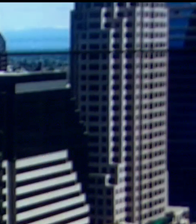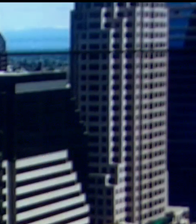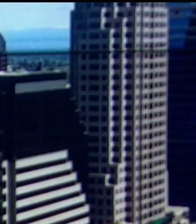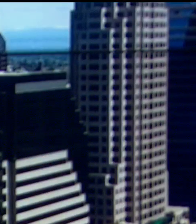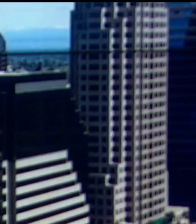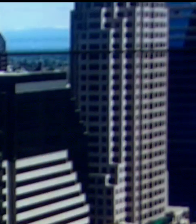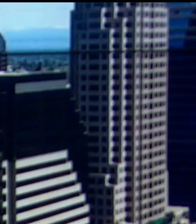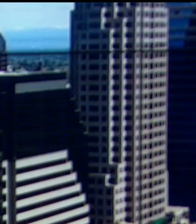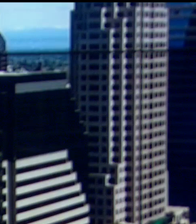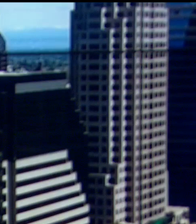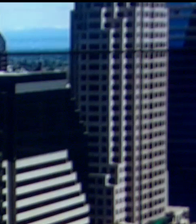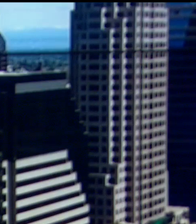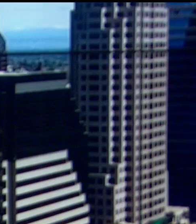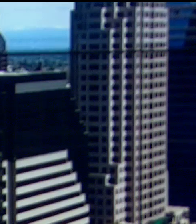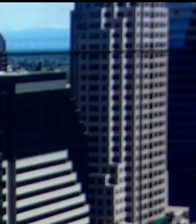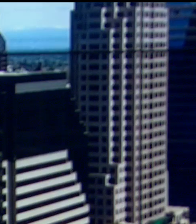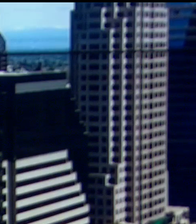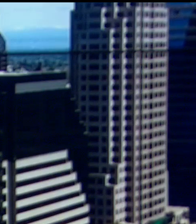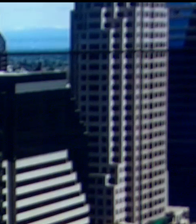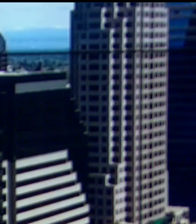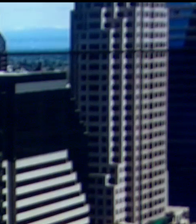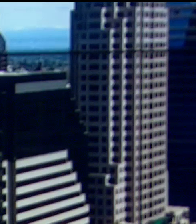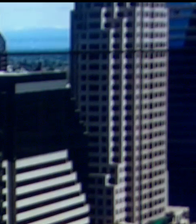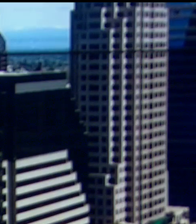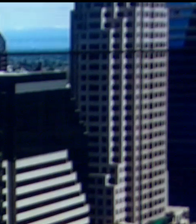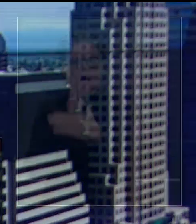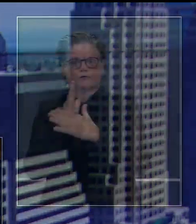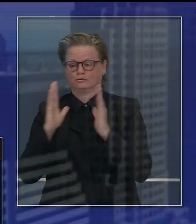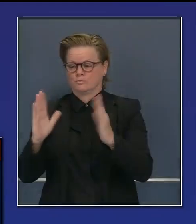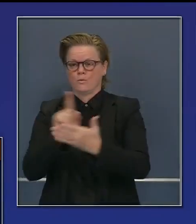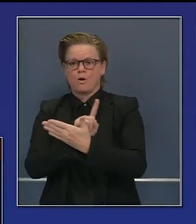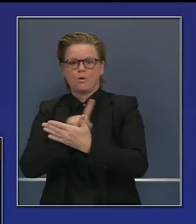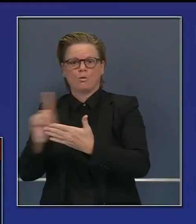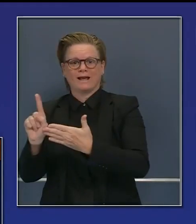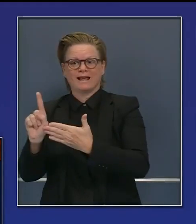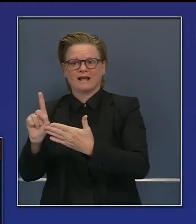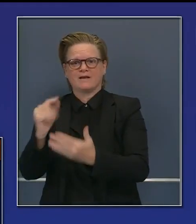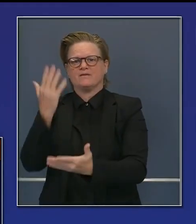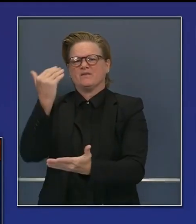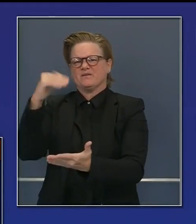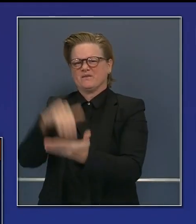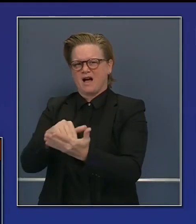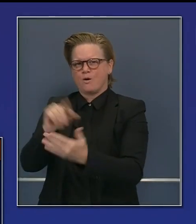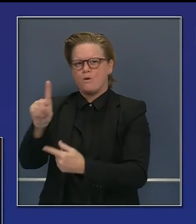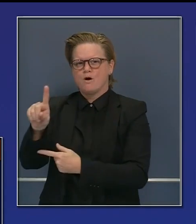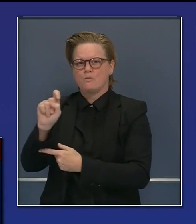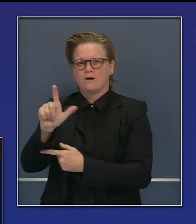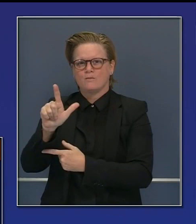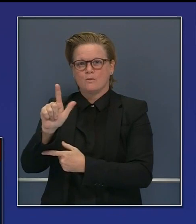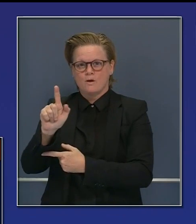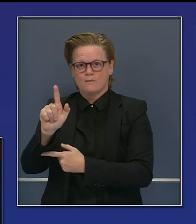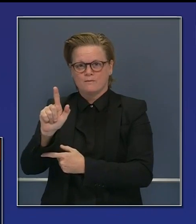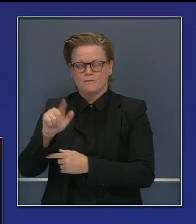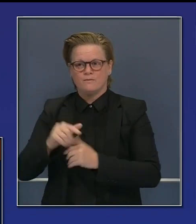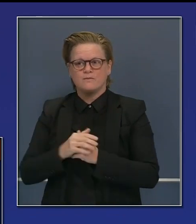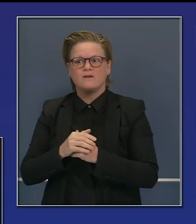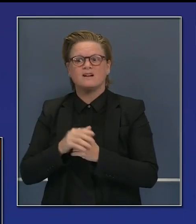THIS IS BREAKING NEES FROM CBS 13. SOME BREAKING NEWS RIGHT